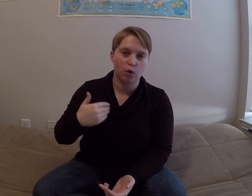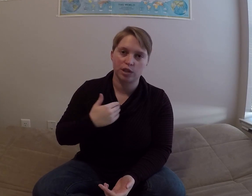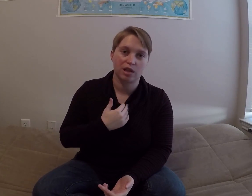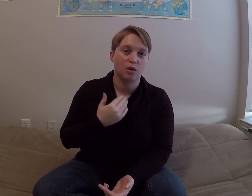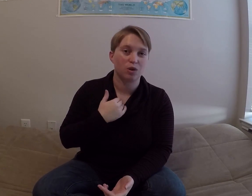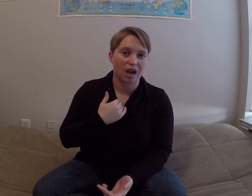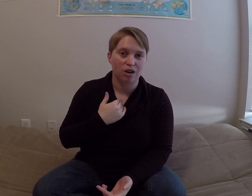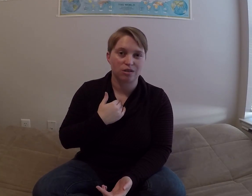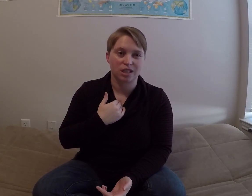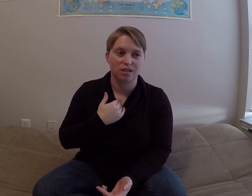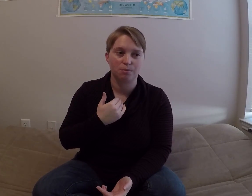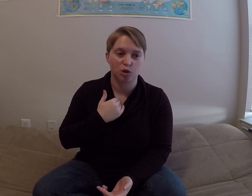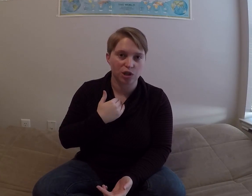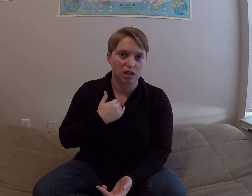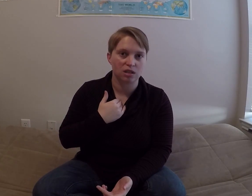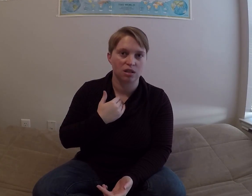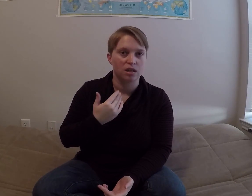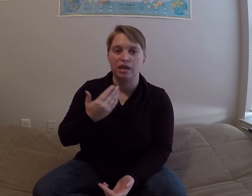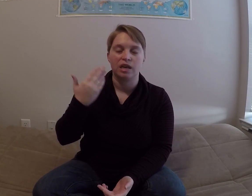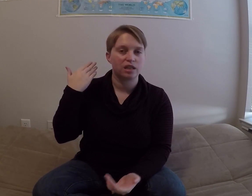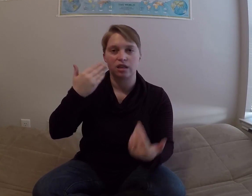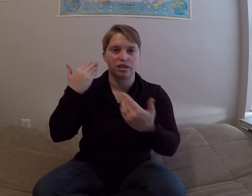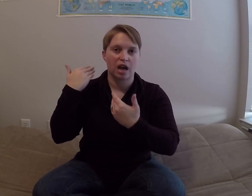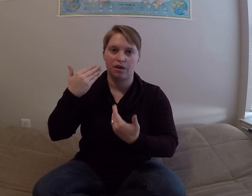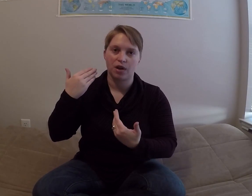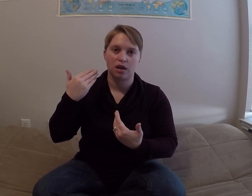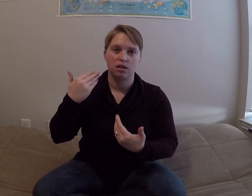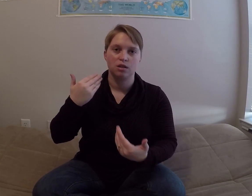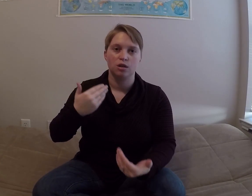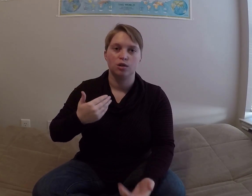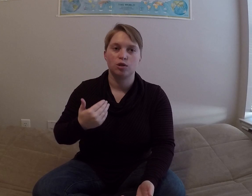Unfortunately with our machine, it doesn’t have that.